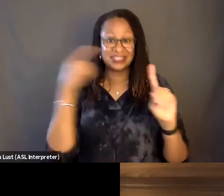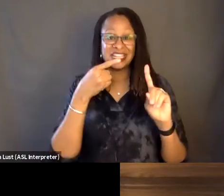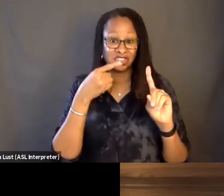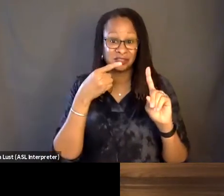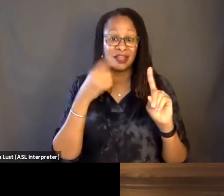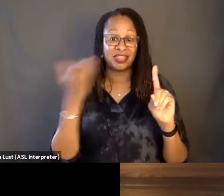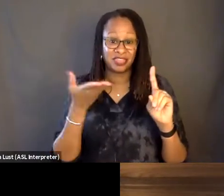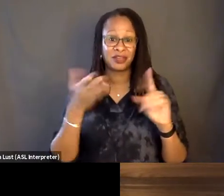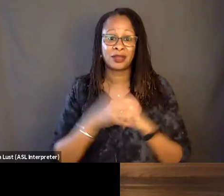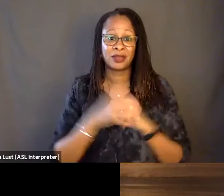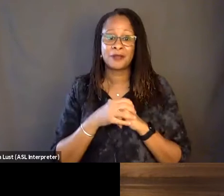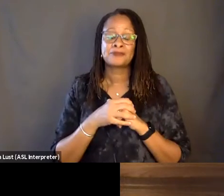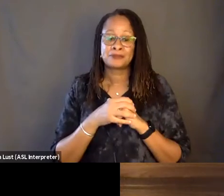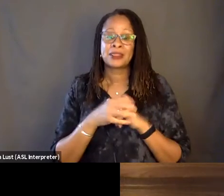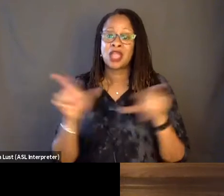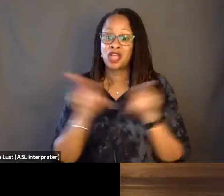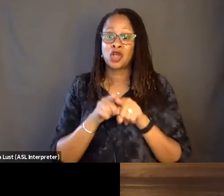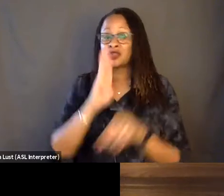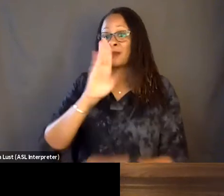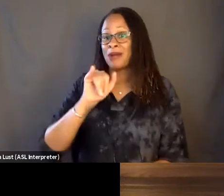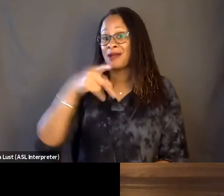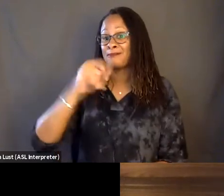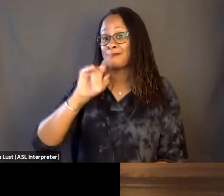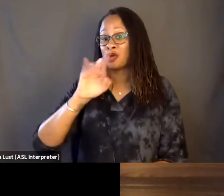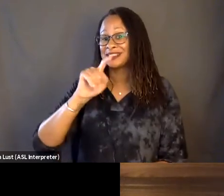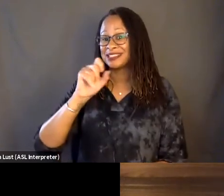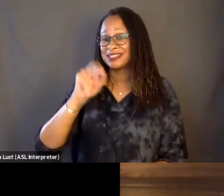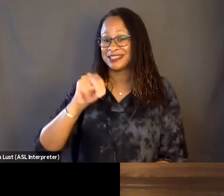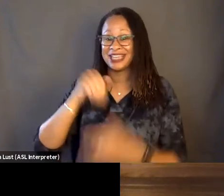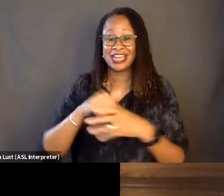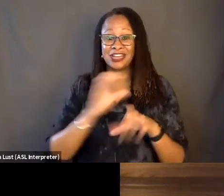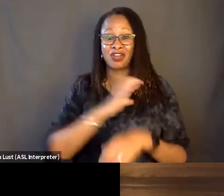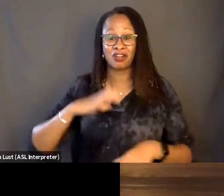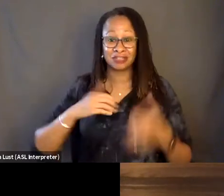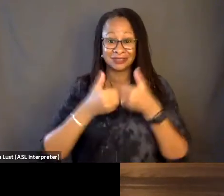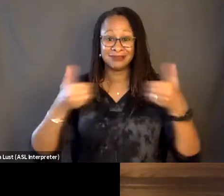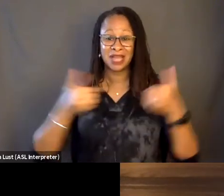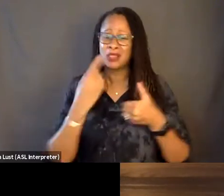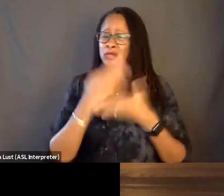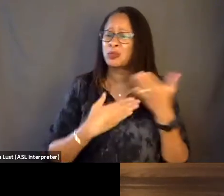And also bipartisan in Congress. And there is a part in the film--